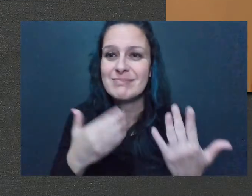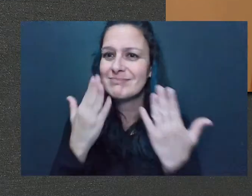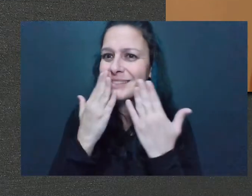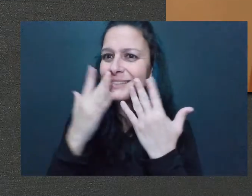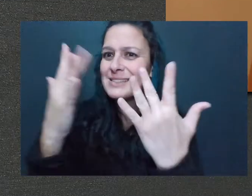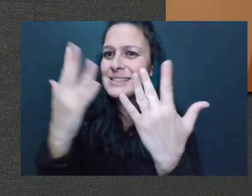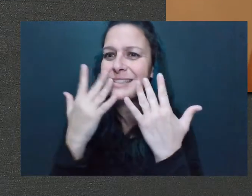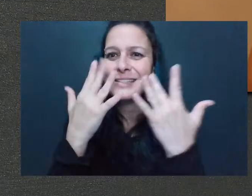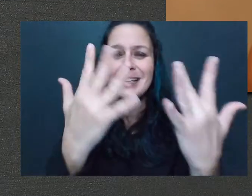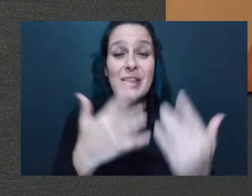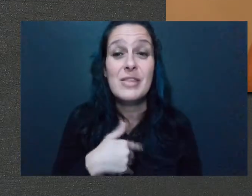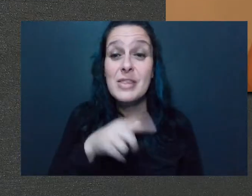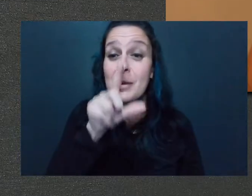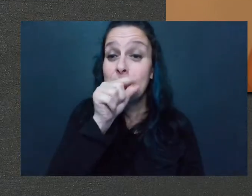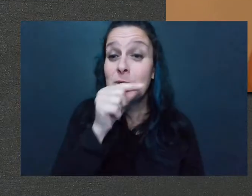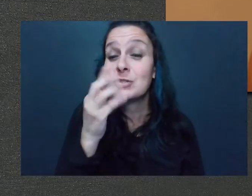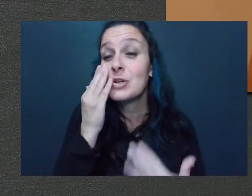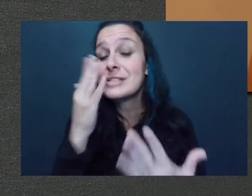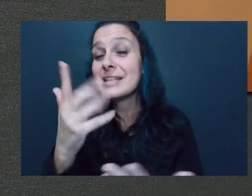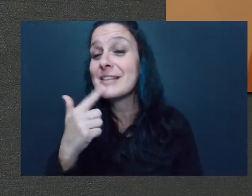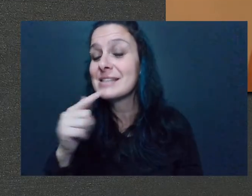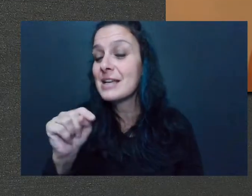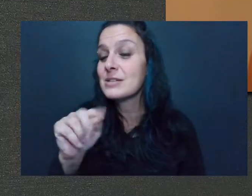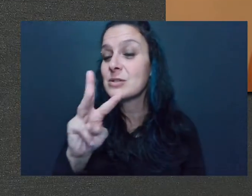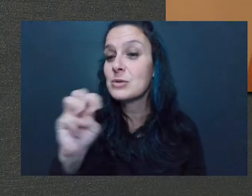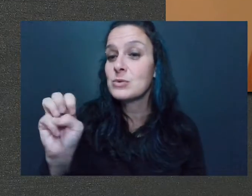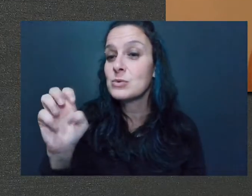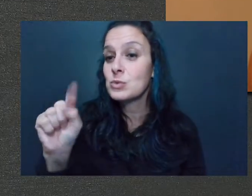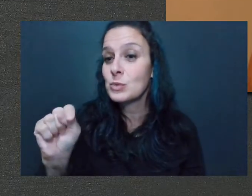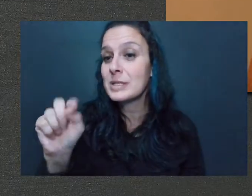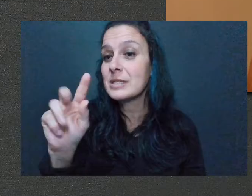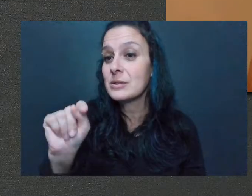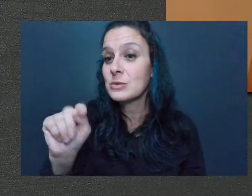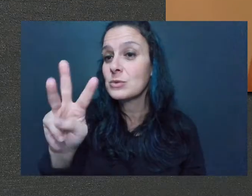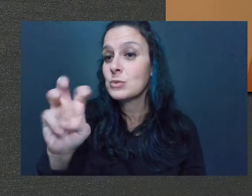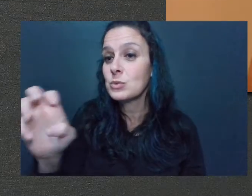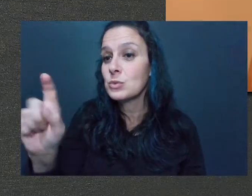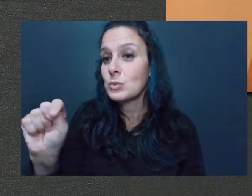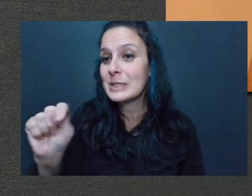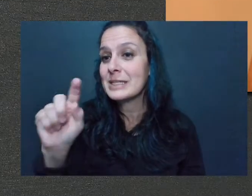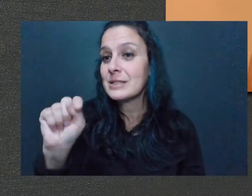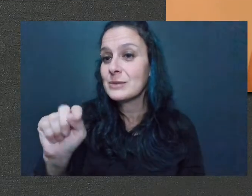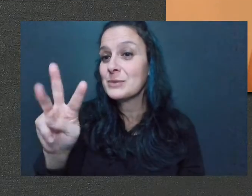The birds are singing and they say tweet, tweet, tweet. Can you say that with me?